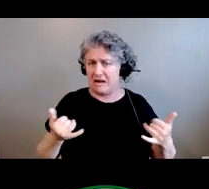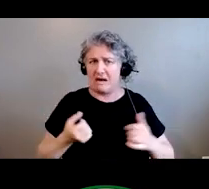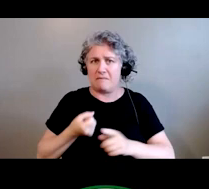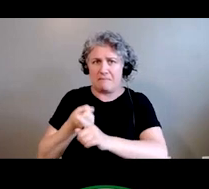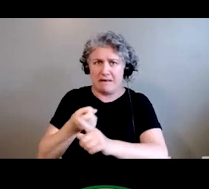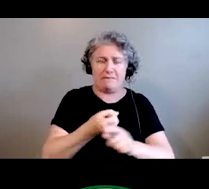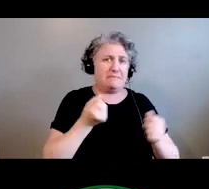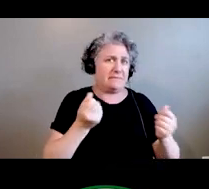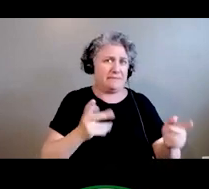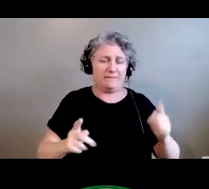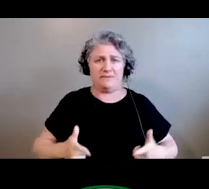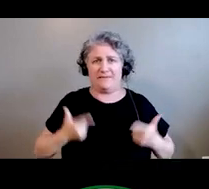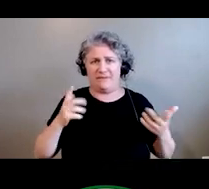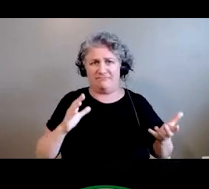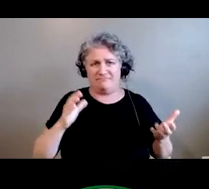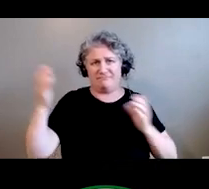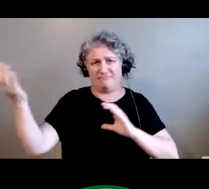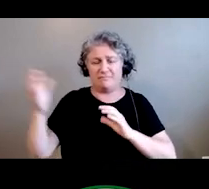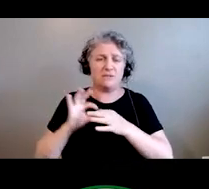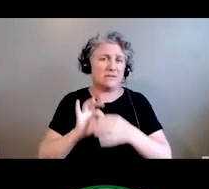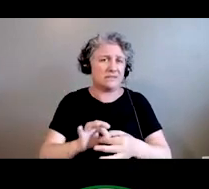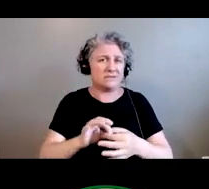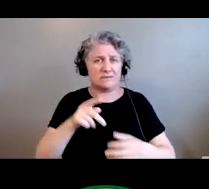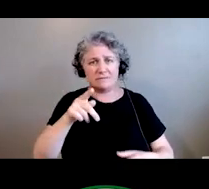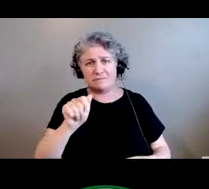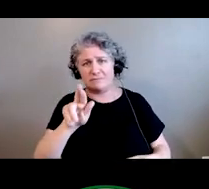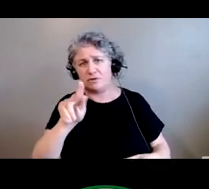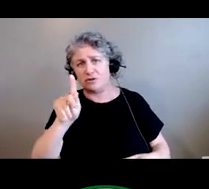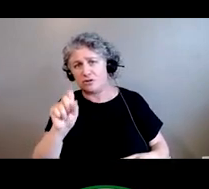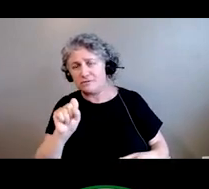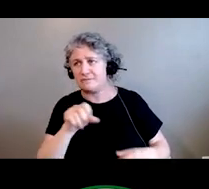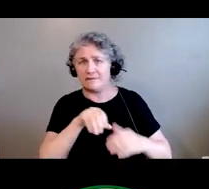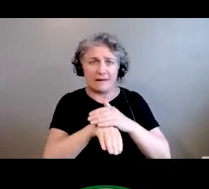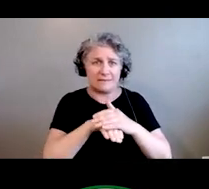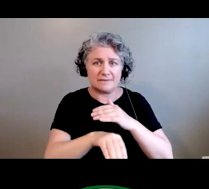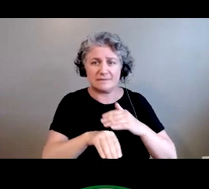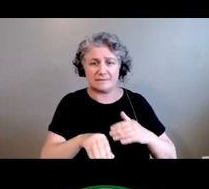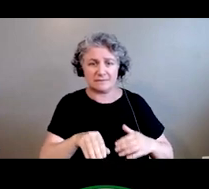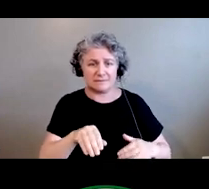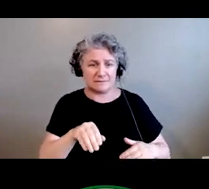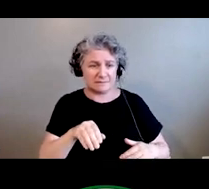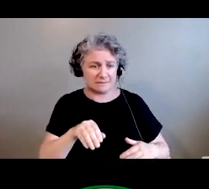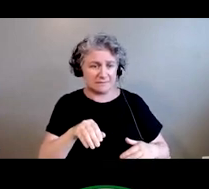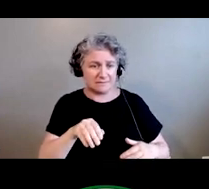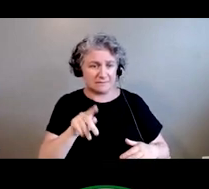a little bit about that? Yeah, absolutely. We've had, quite a start to 2023 in Nova Scotia.